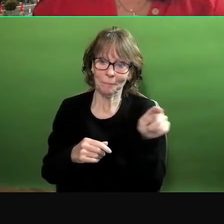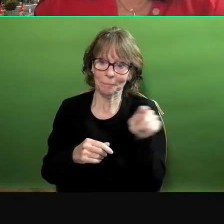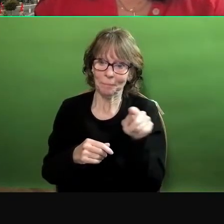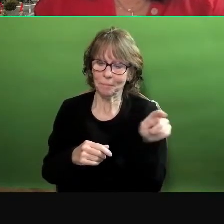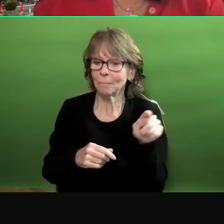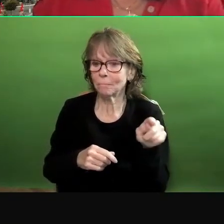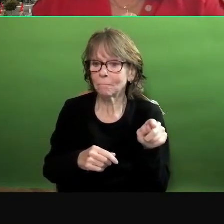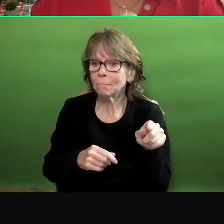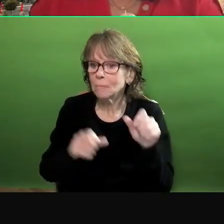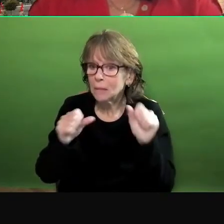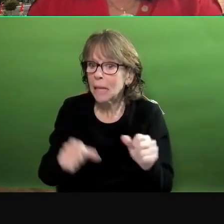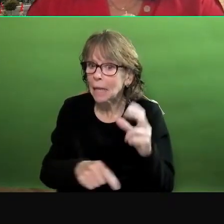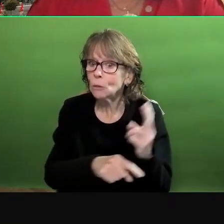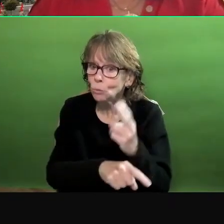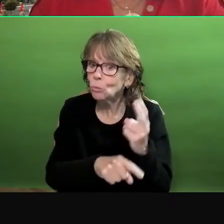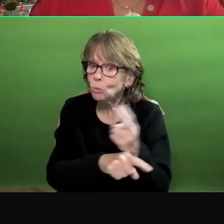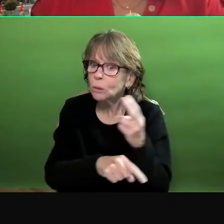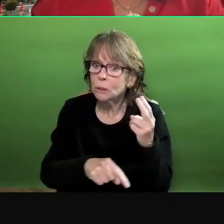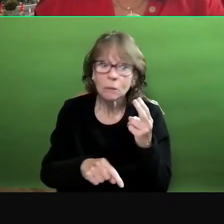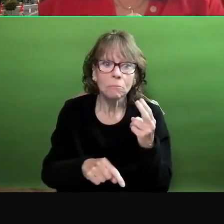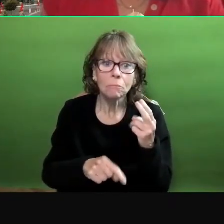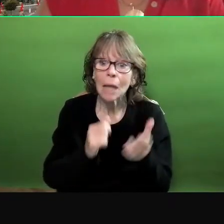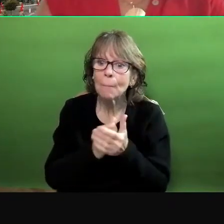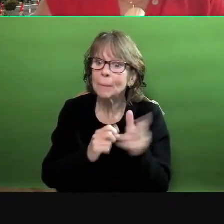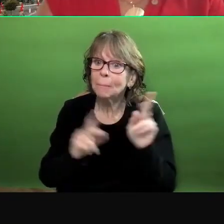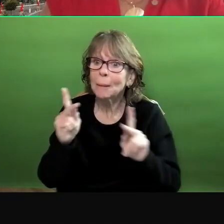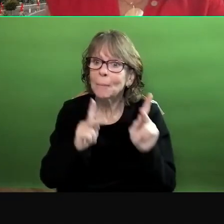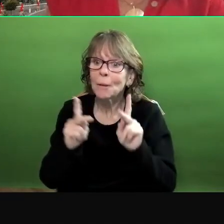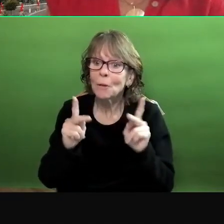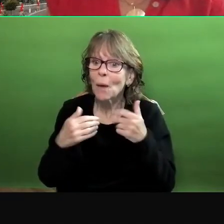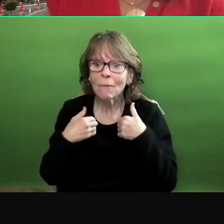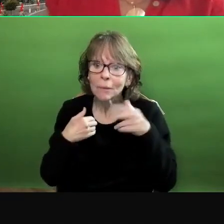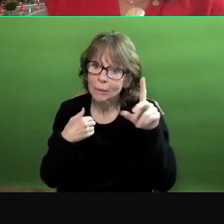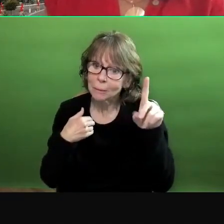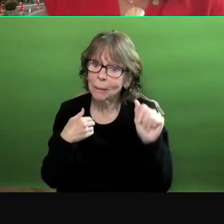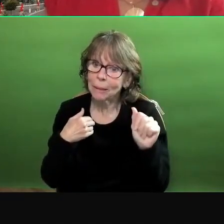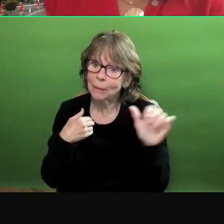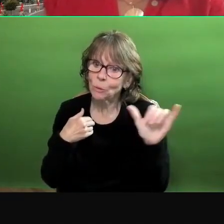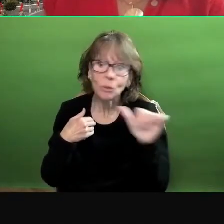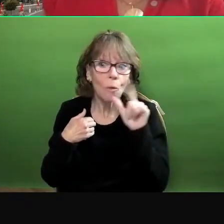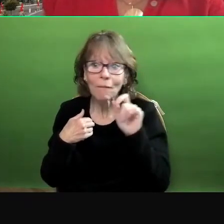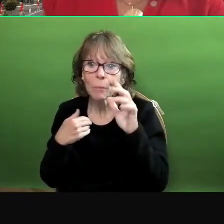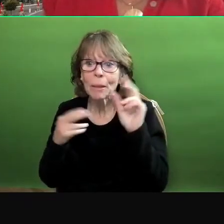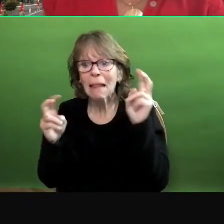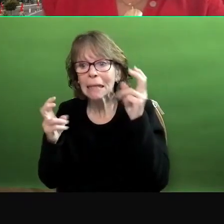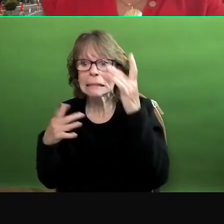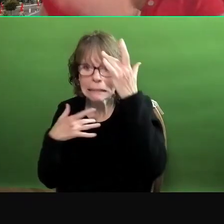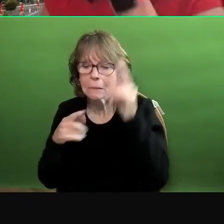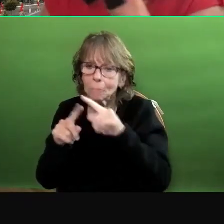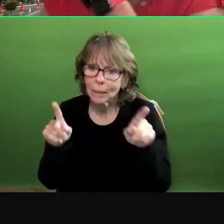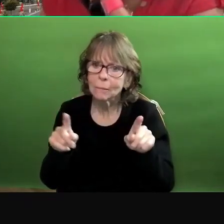are being used or can be used by people who have disabilities as well as our caregivers.